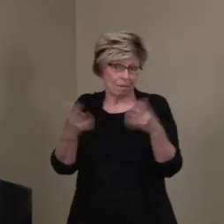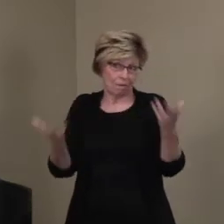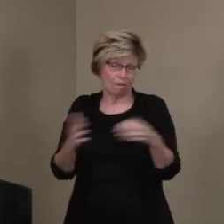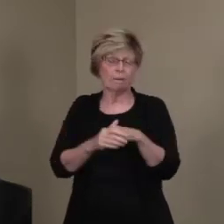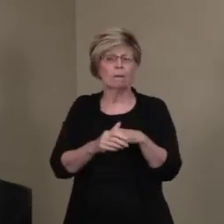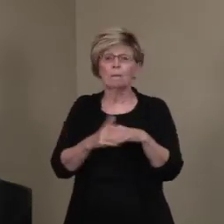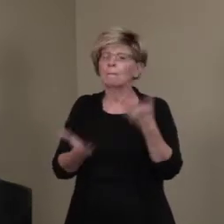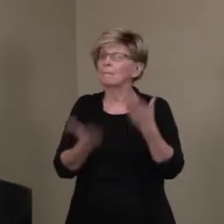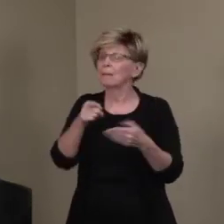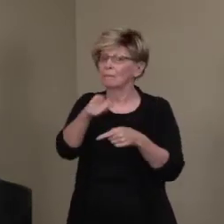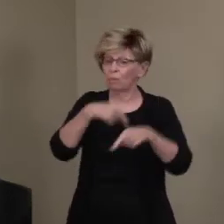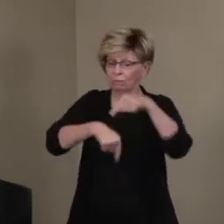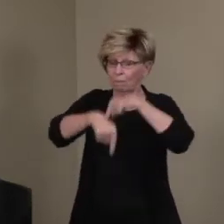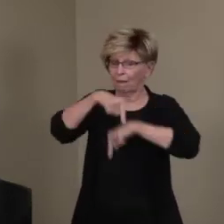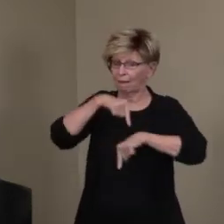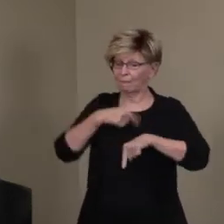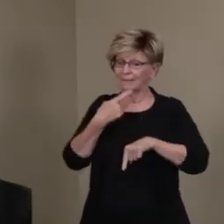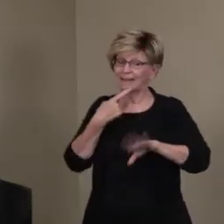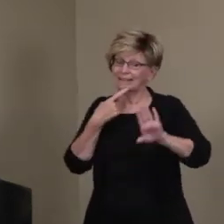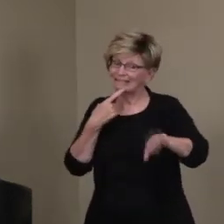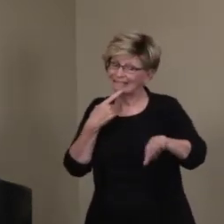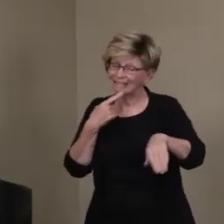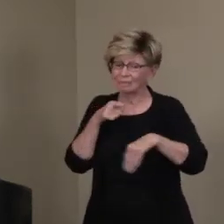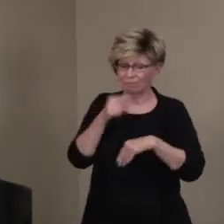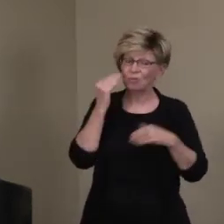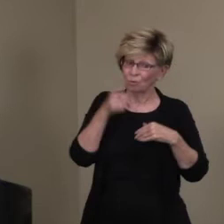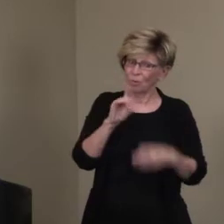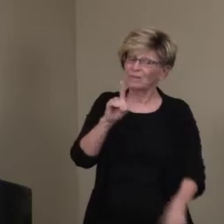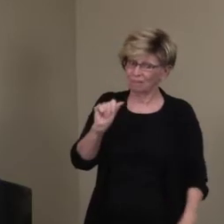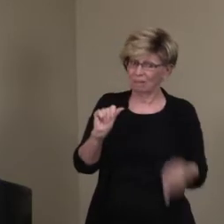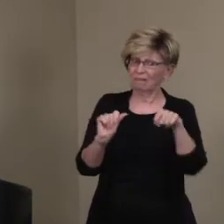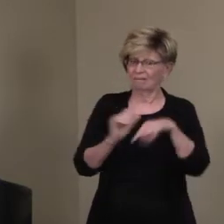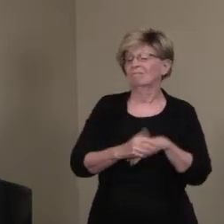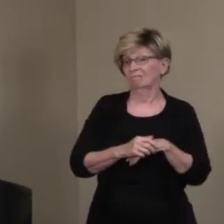that you may need to explain to them by going back and saying you have a